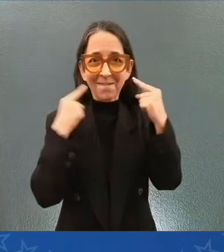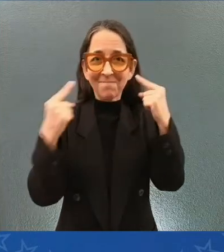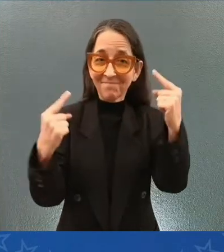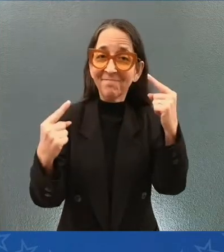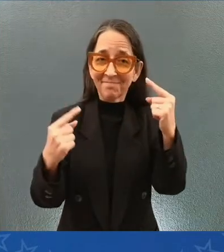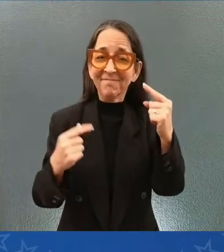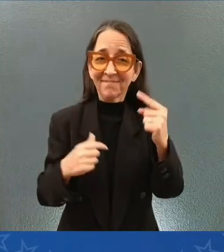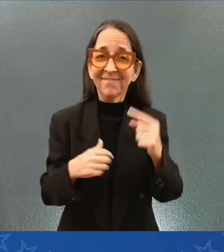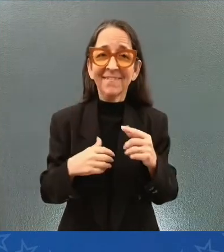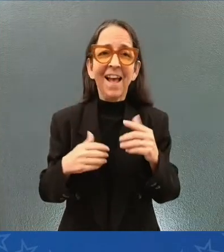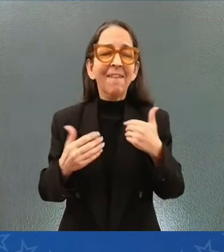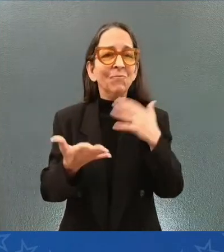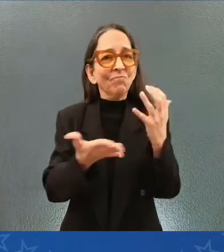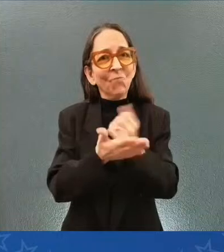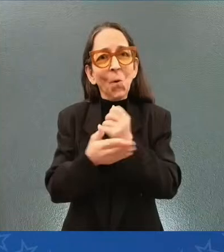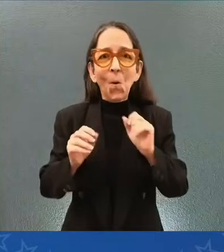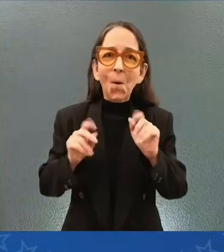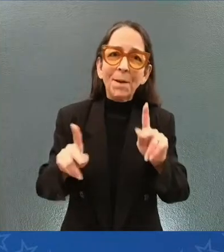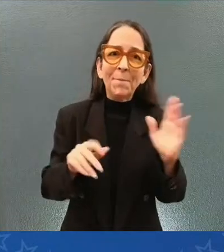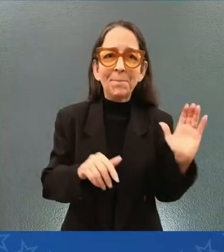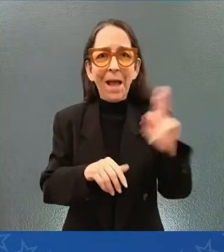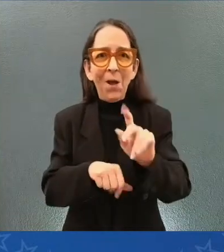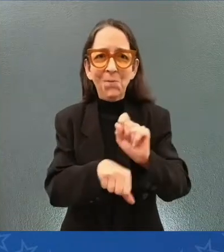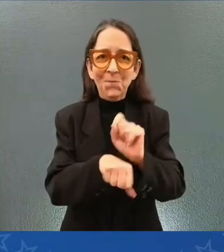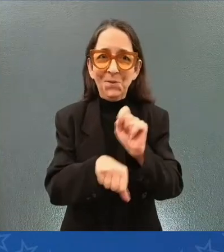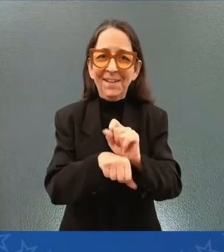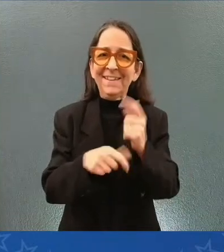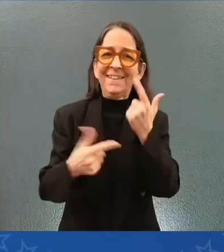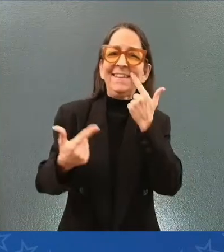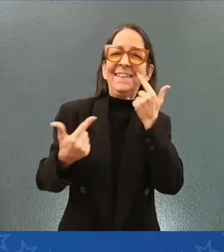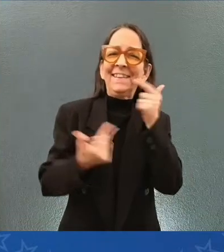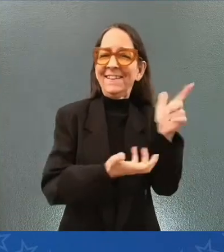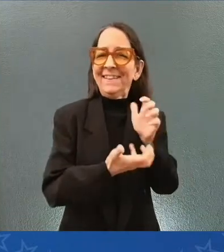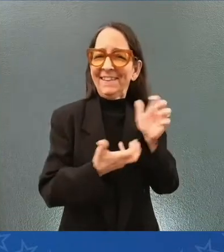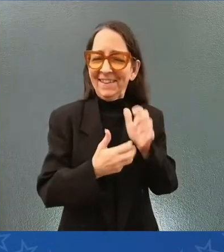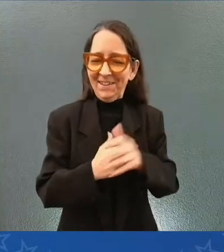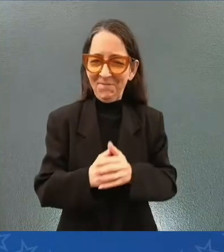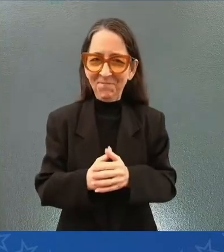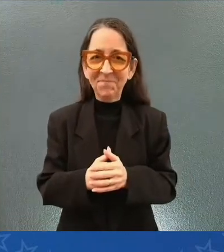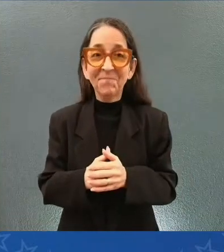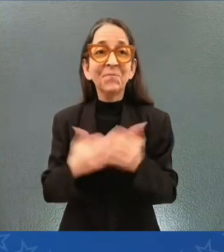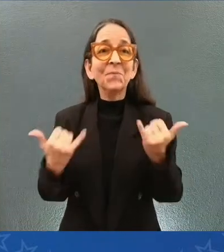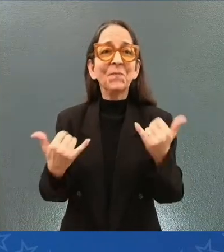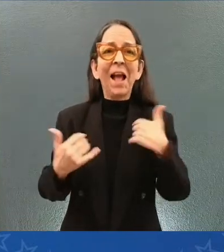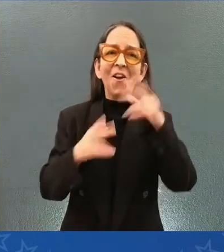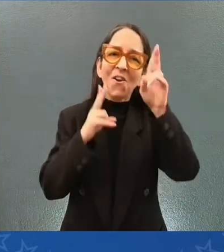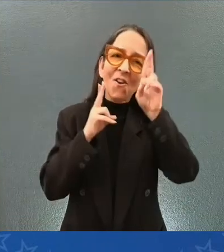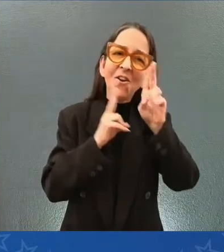For the final time as President, I have the honor of bestowing the Medal of Freedom on our nation's highest civilian honor.